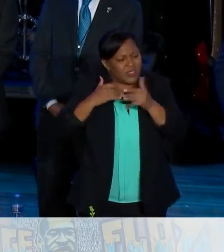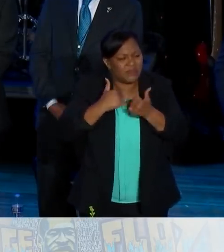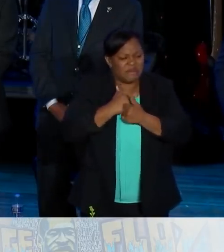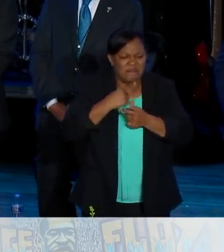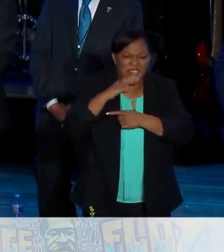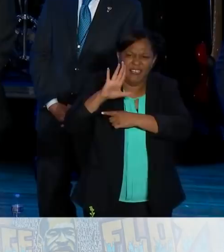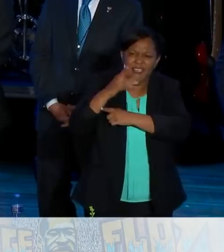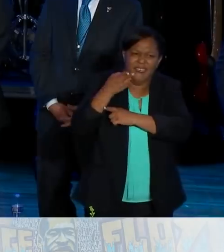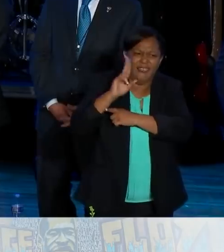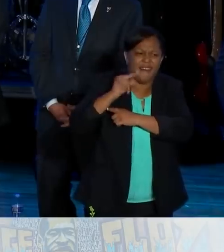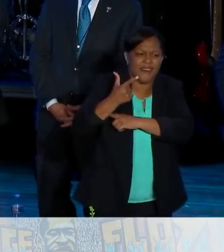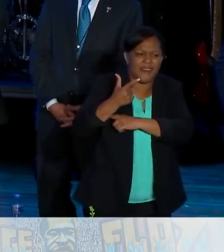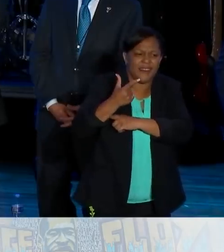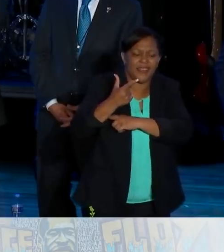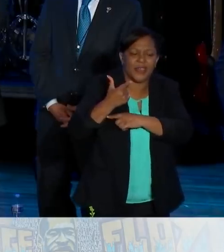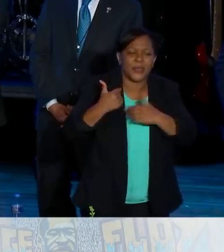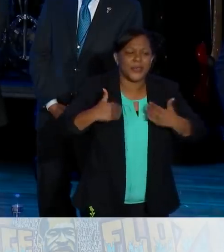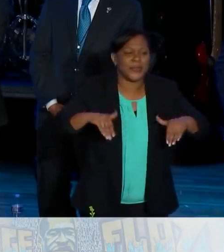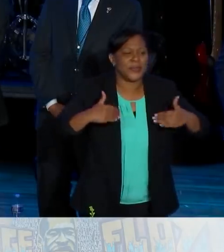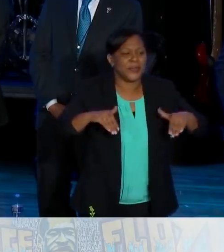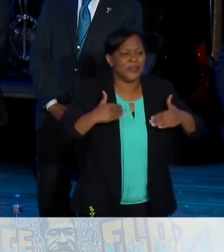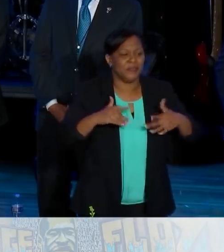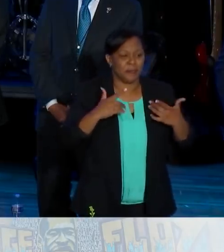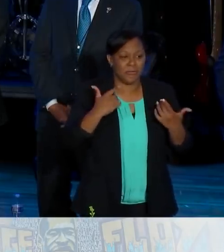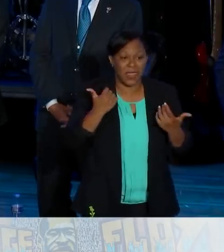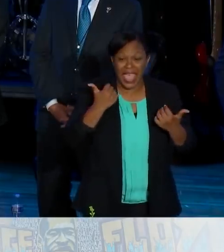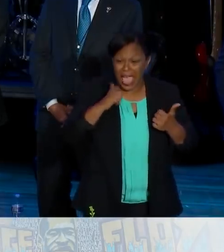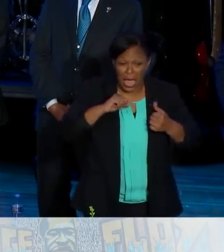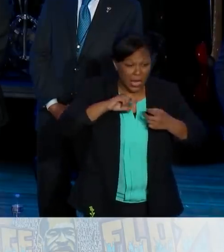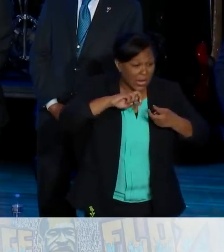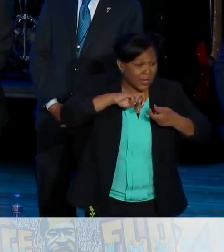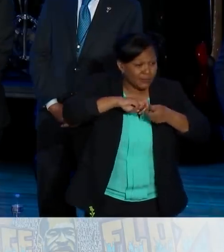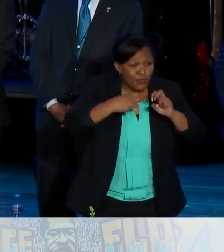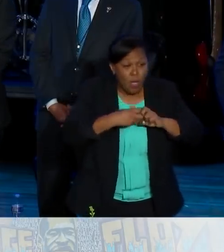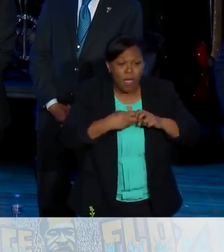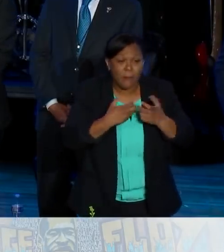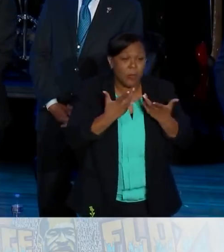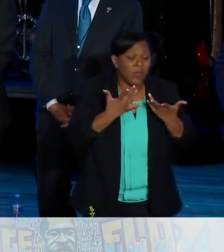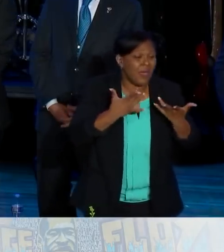AROUND YOU, YOU'D JUST FEEL LIKE, YOU KNOW, YOU WERE -- EVERYTHING COULD JUST GO AWAY.